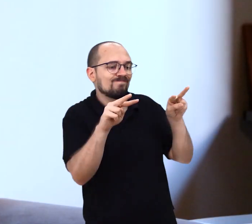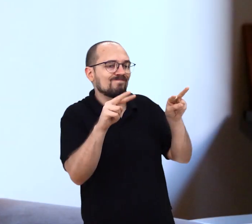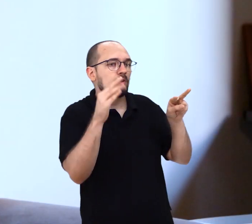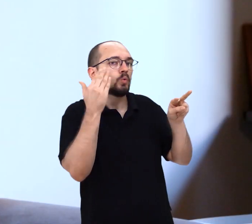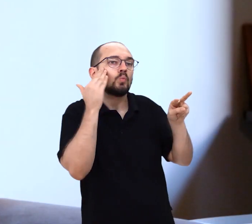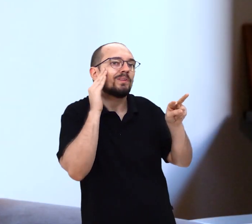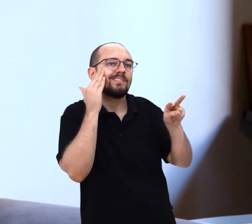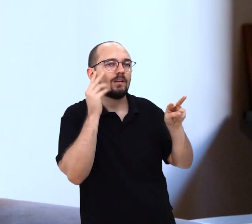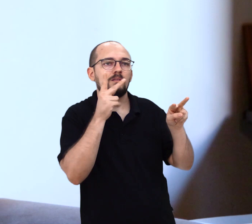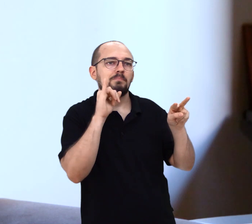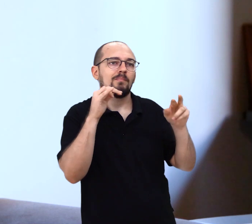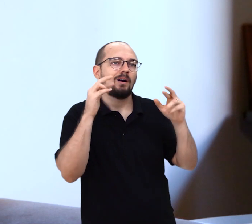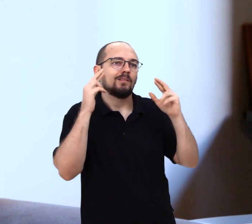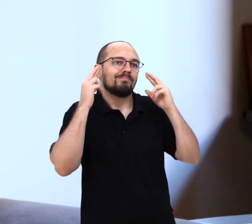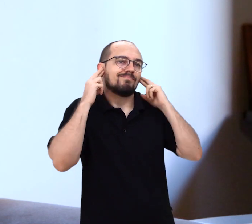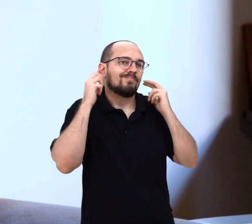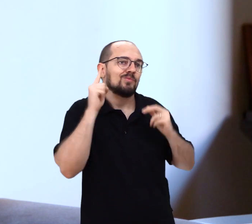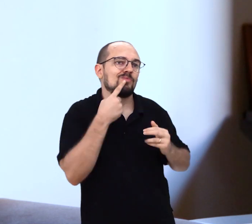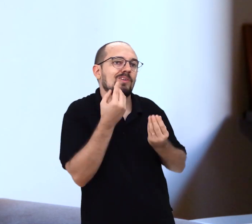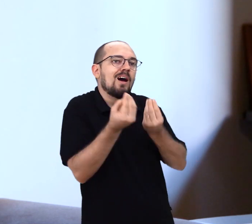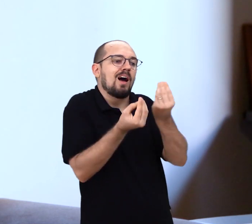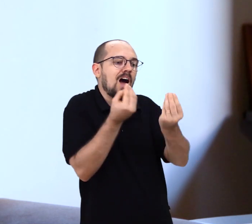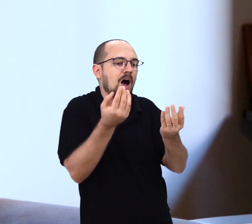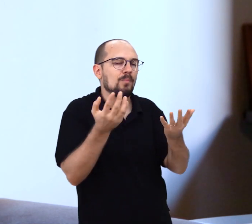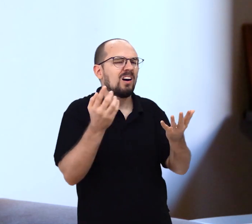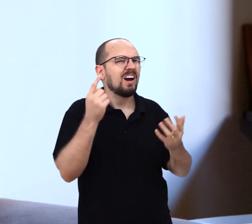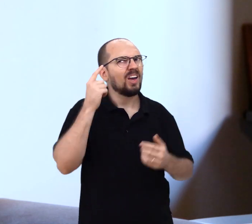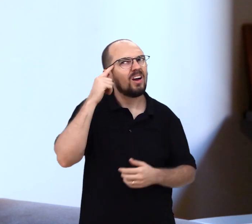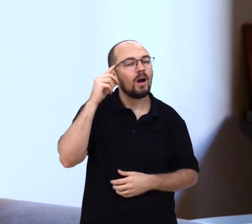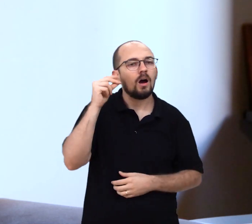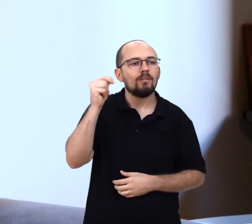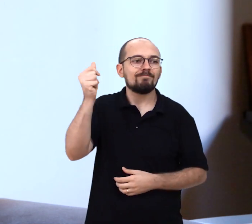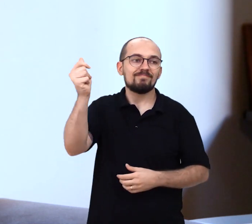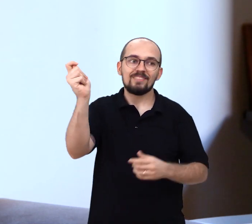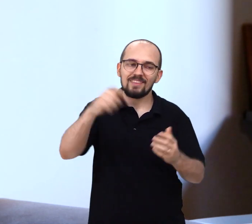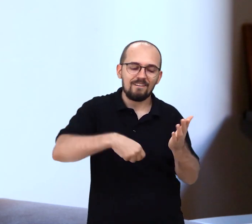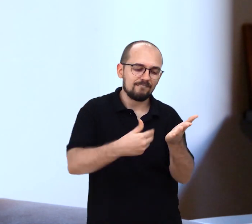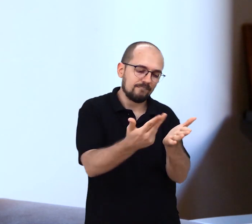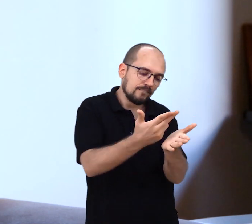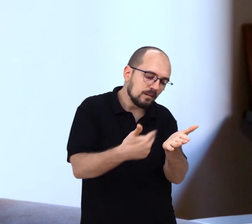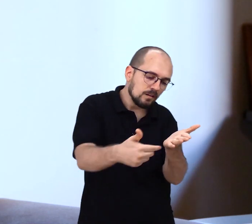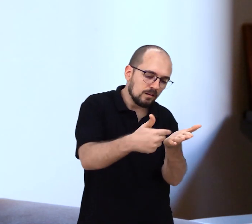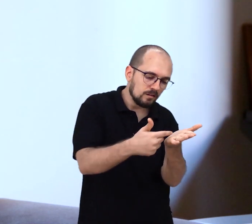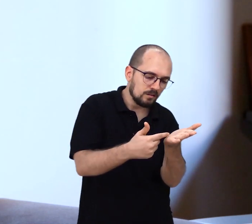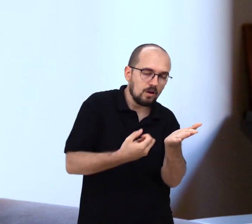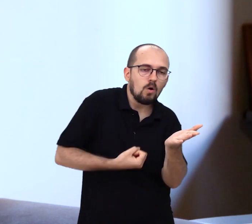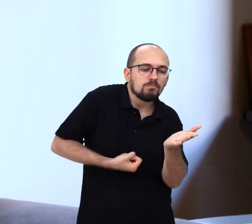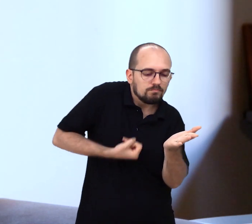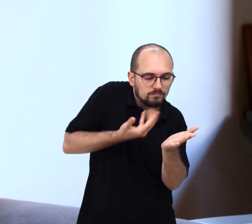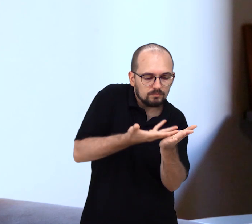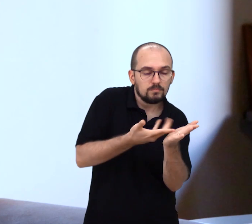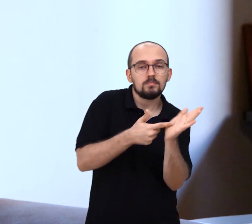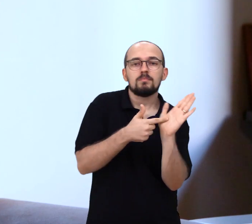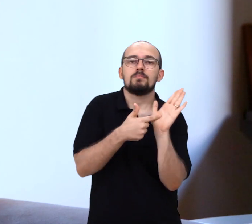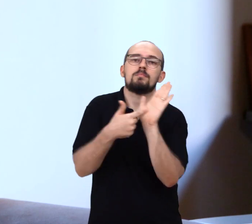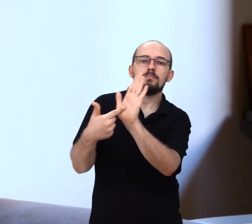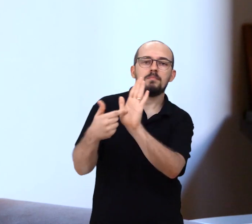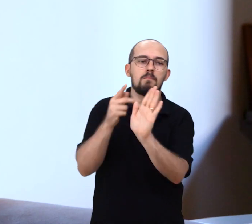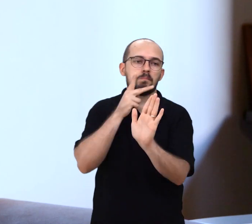He wouldn't know the song. He wouldn't know the melody. But with the drawings, we can express ourselves say what we feel through the drawings